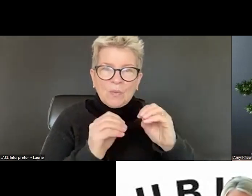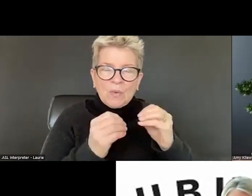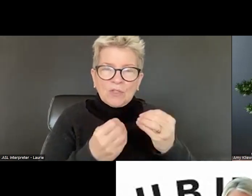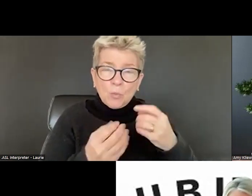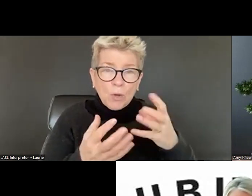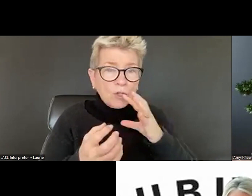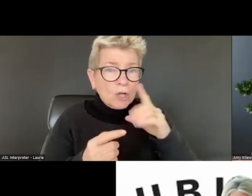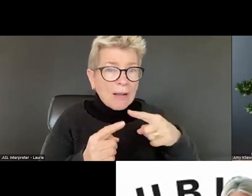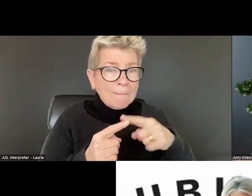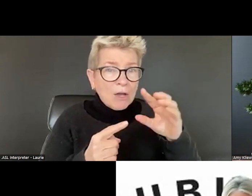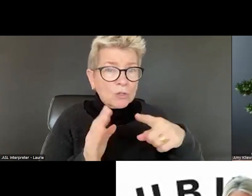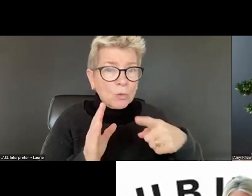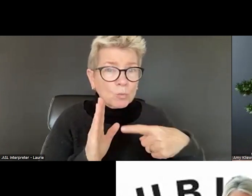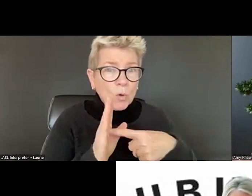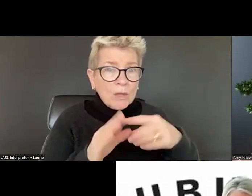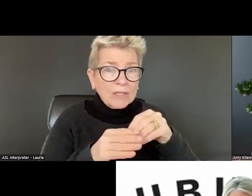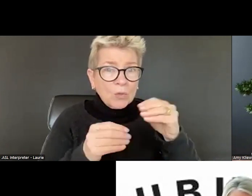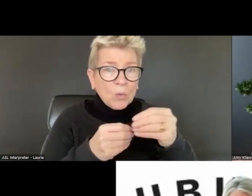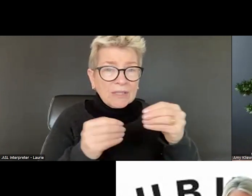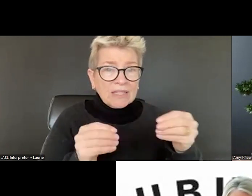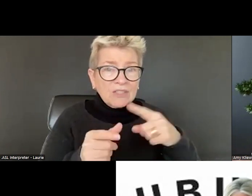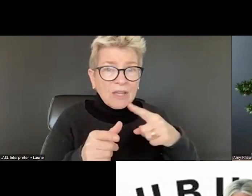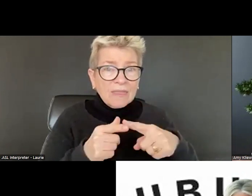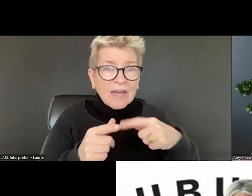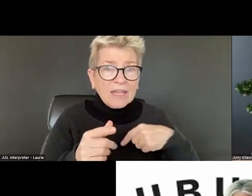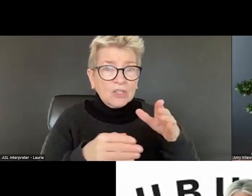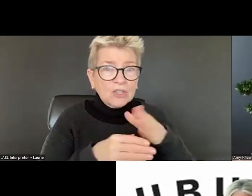your role in your organization and then maybe share what your experience was as well with